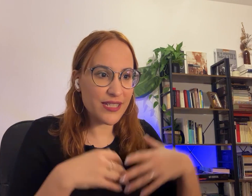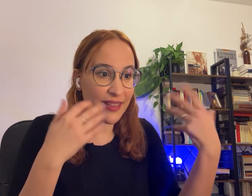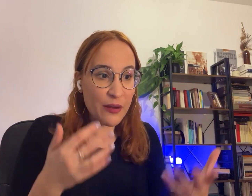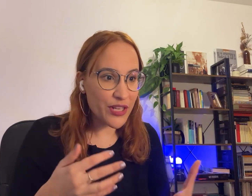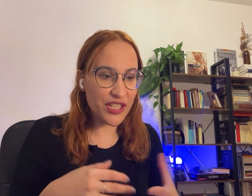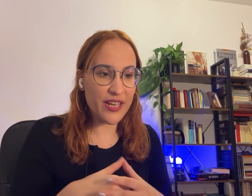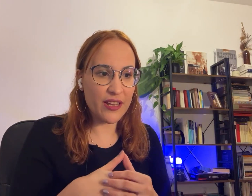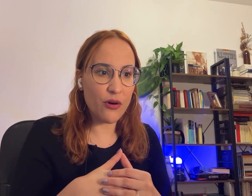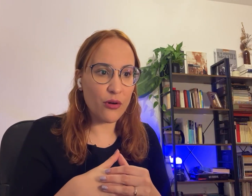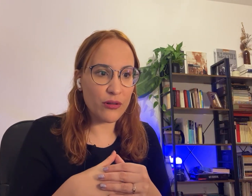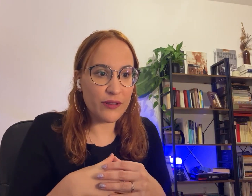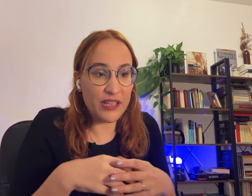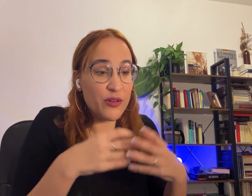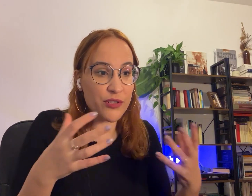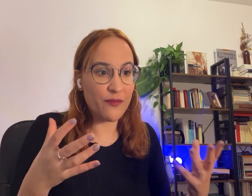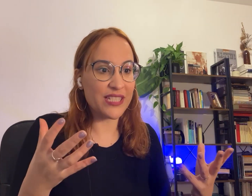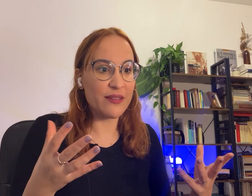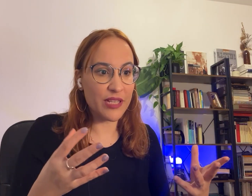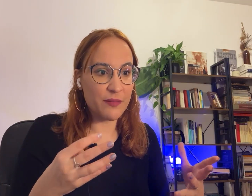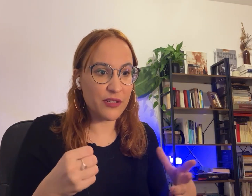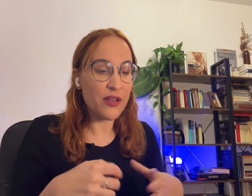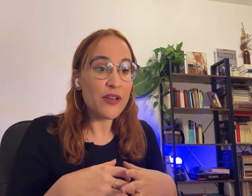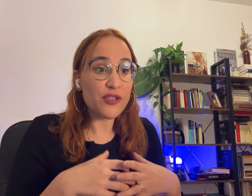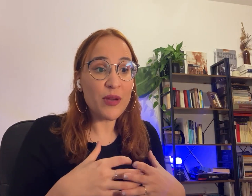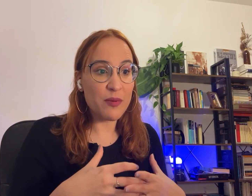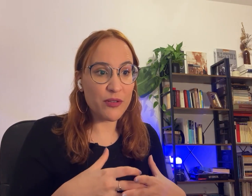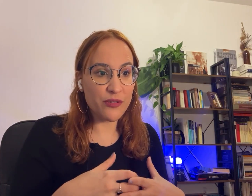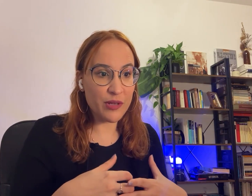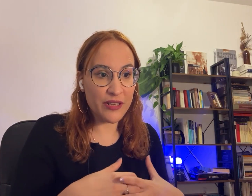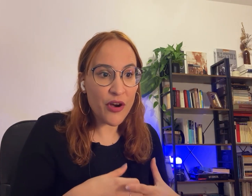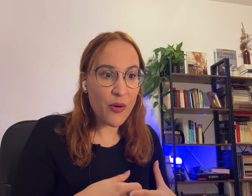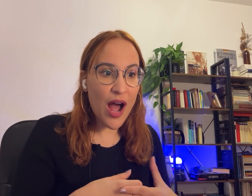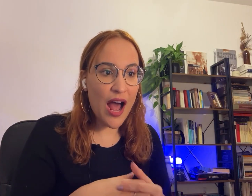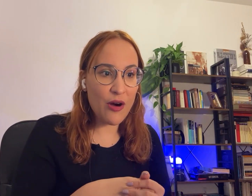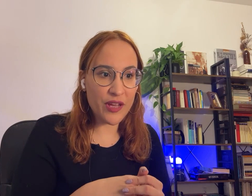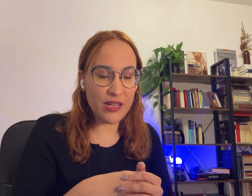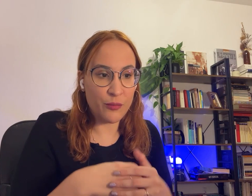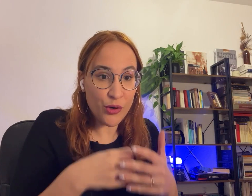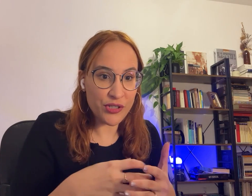sign language. and all the universe of accessibility, because so many people don't really know how that works.